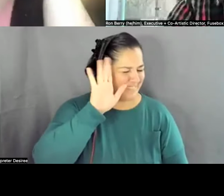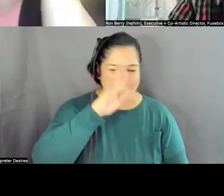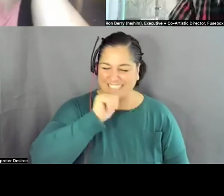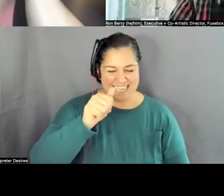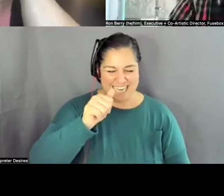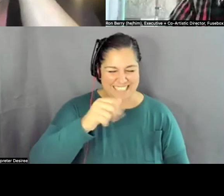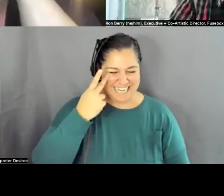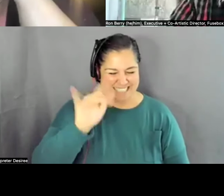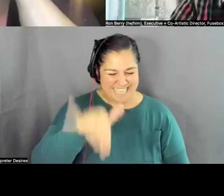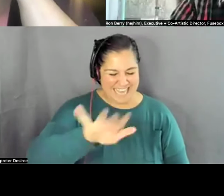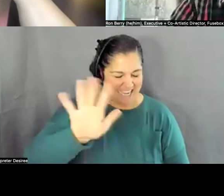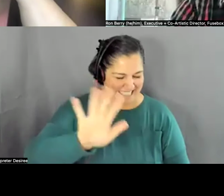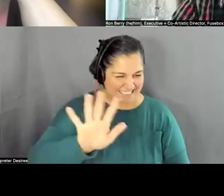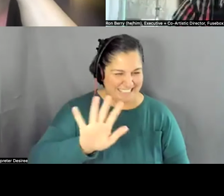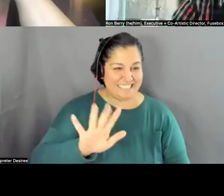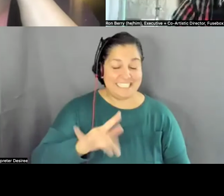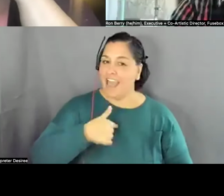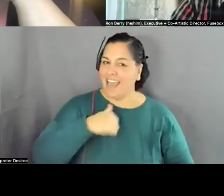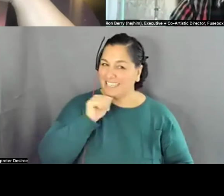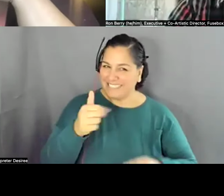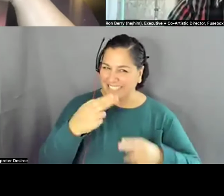Notice that I didn't name the organization.